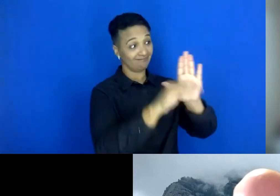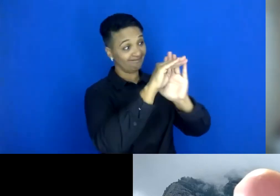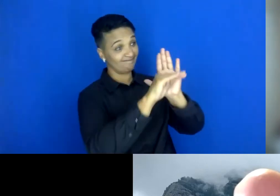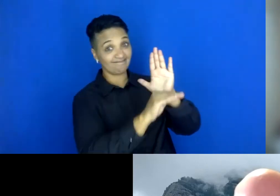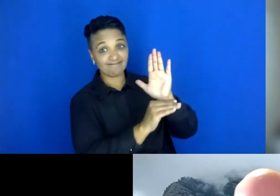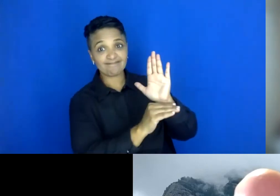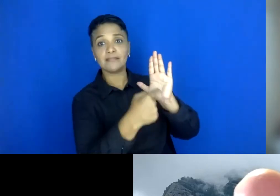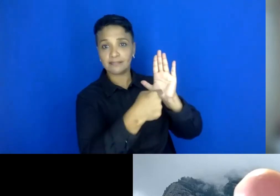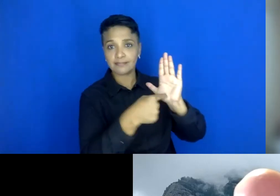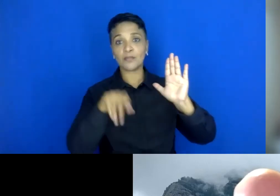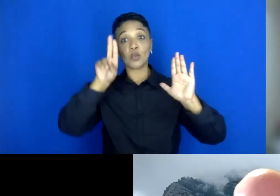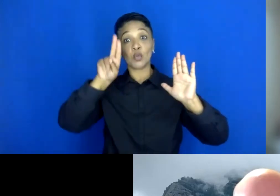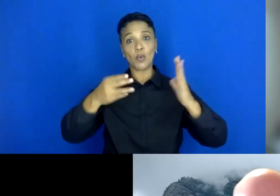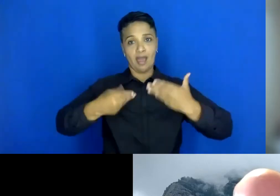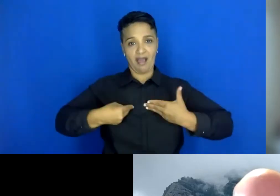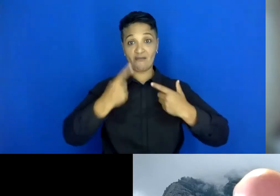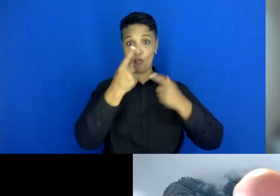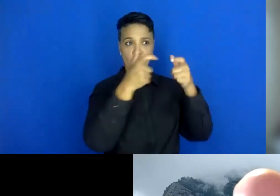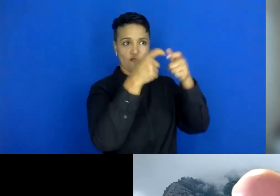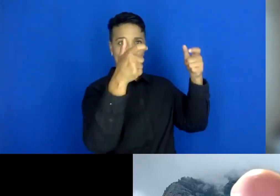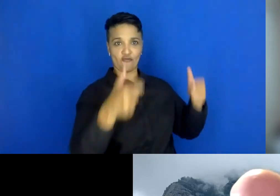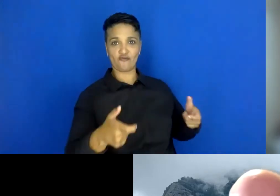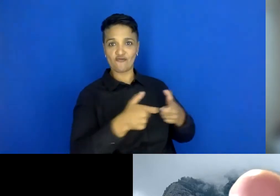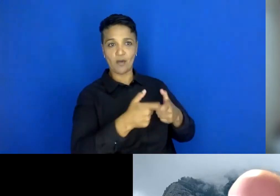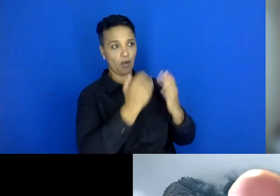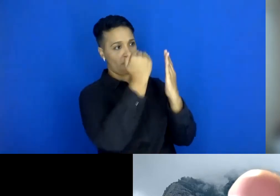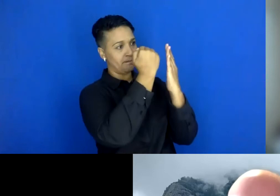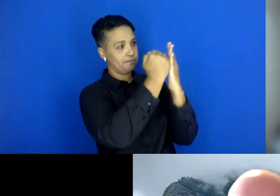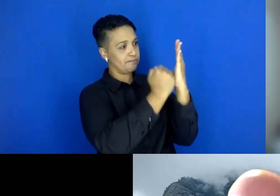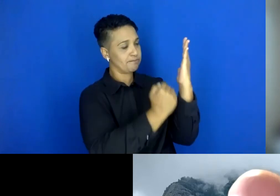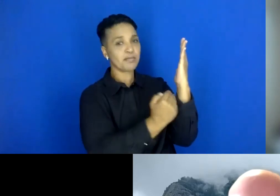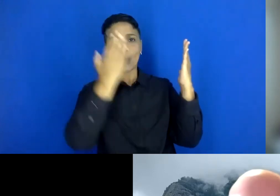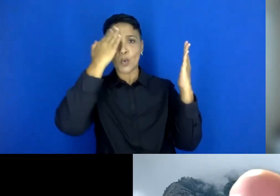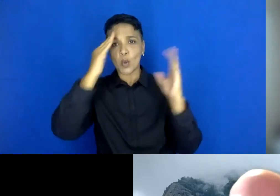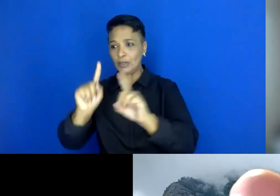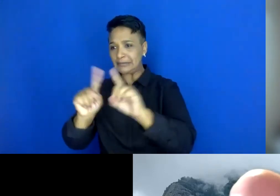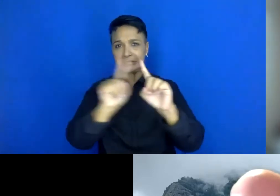one framework to mainstream and integrate disability through all of our work from programs